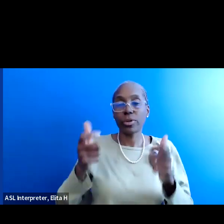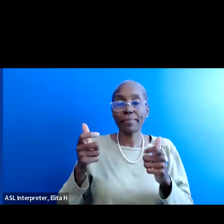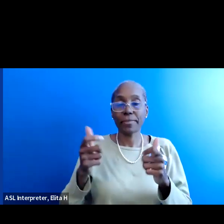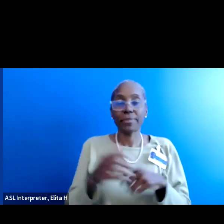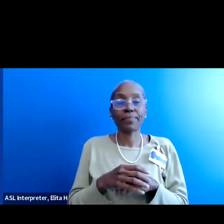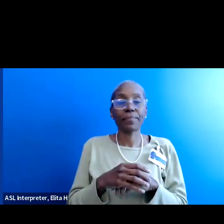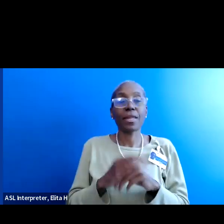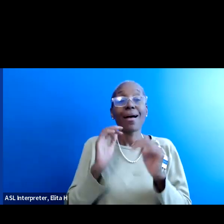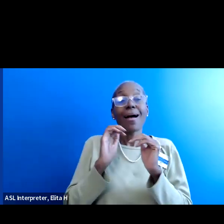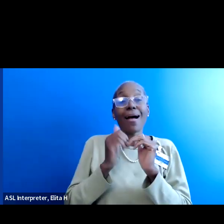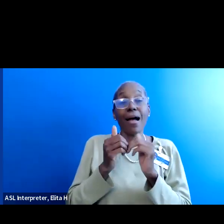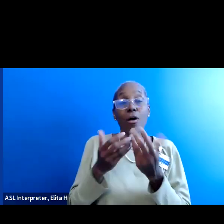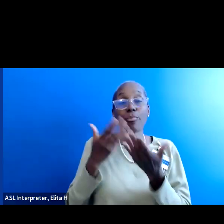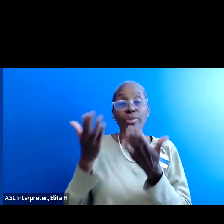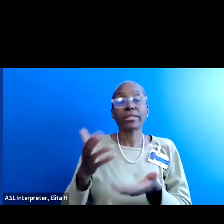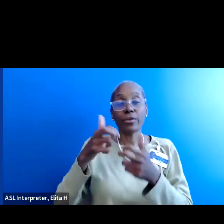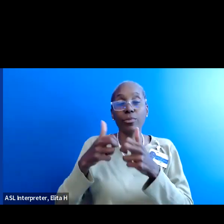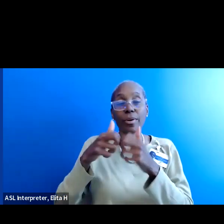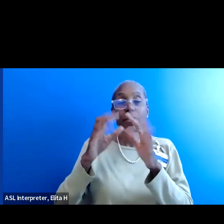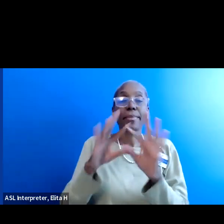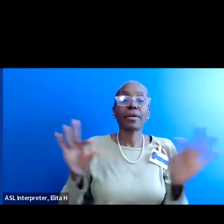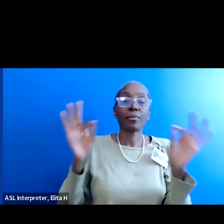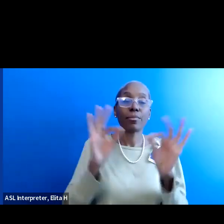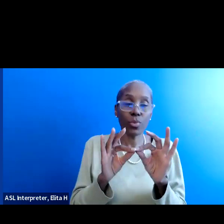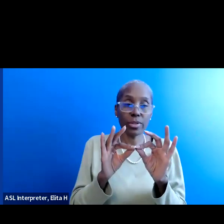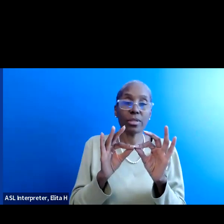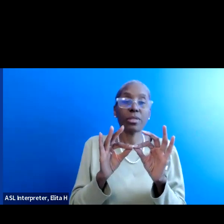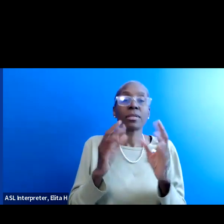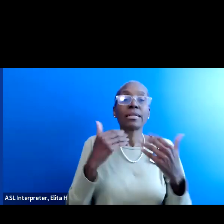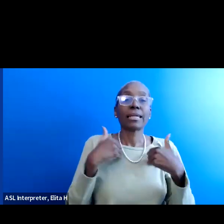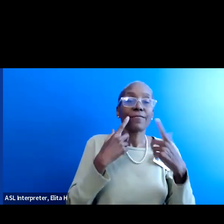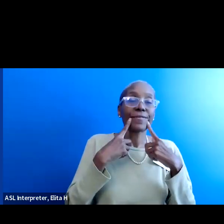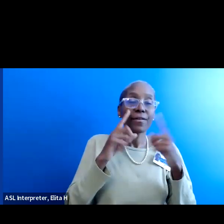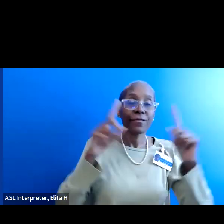And how you present the problem is important to have effective communication and problem solving.